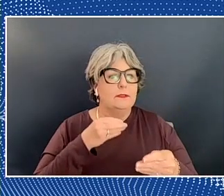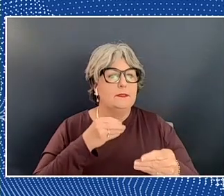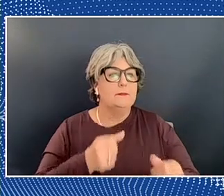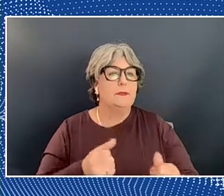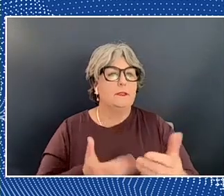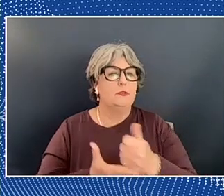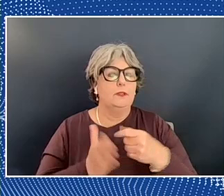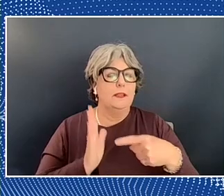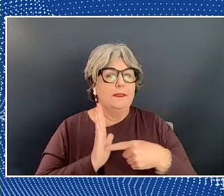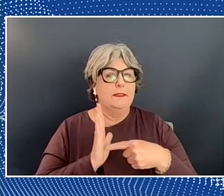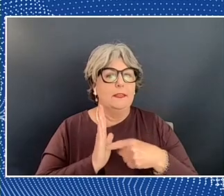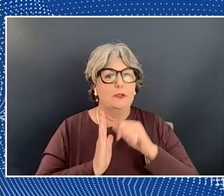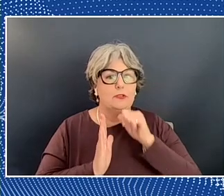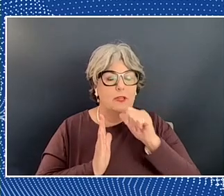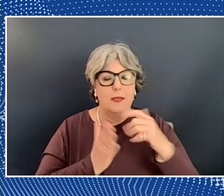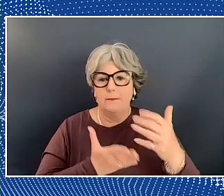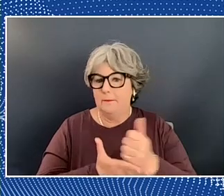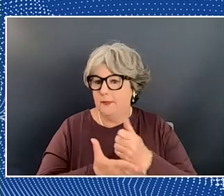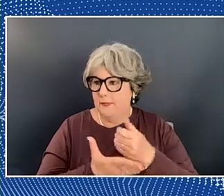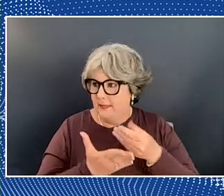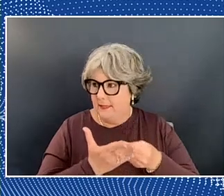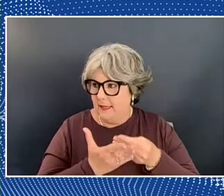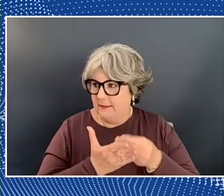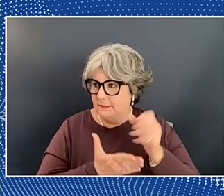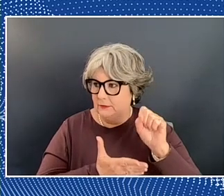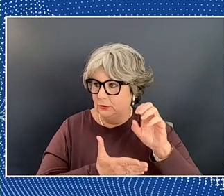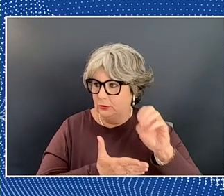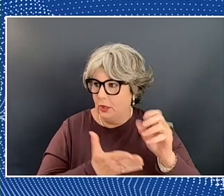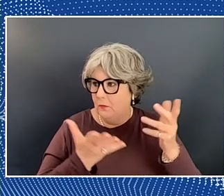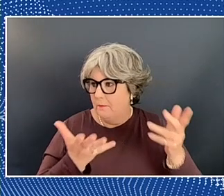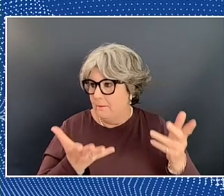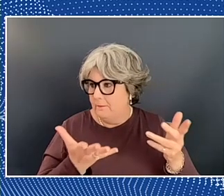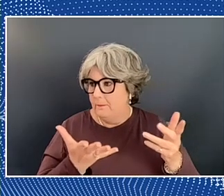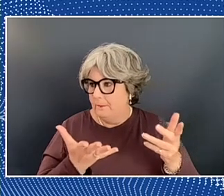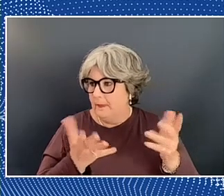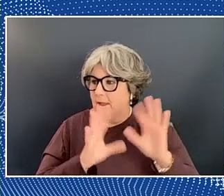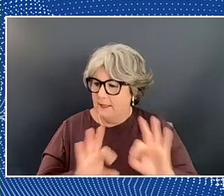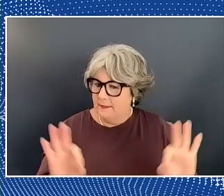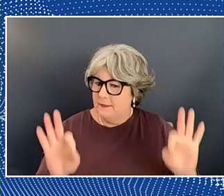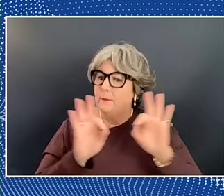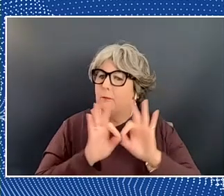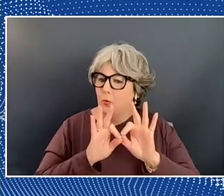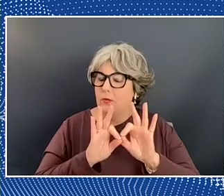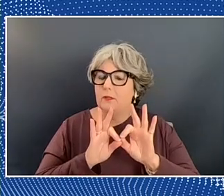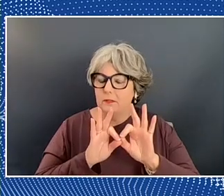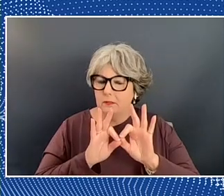collected. So it's incredibly important for these regs to be drafted in a way that